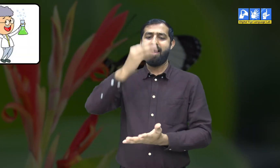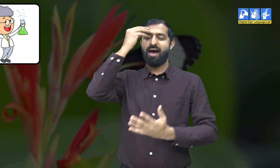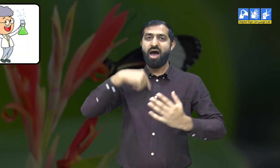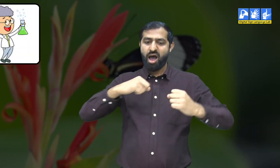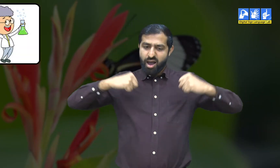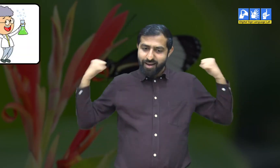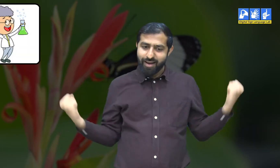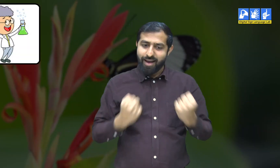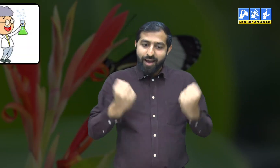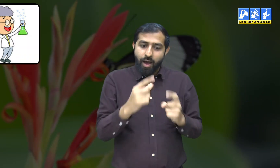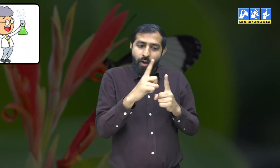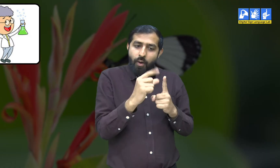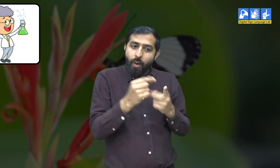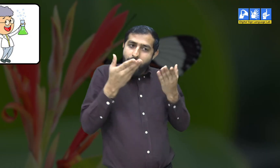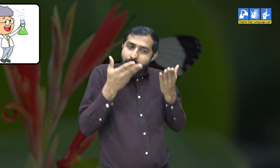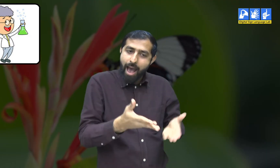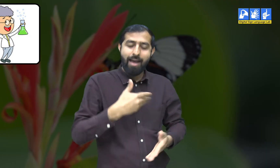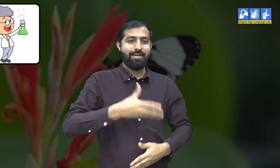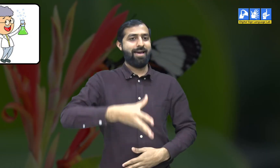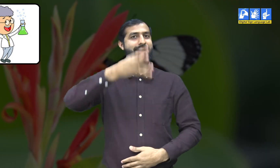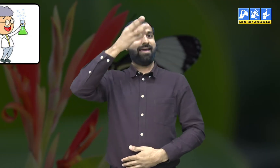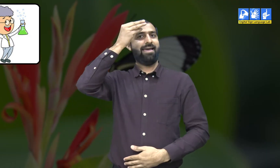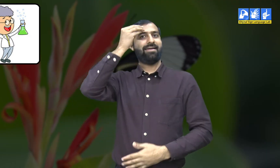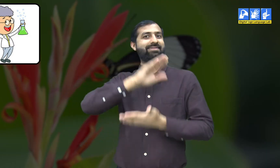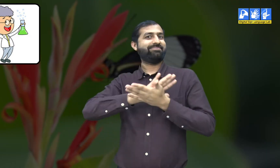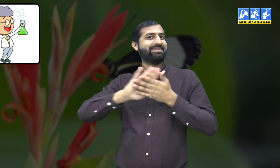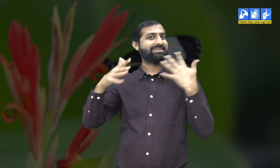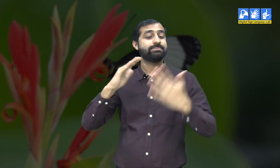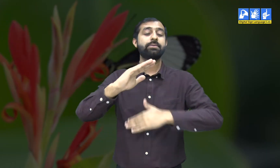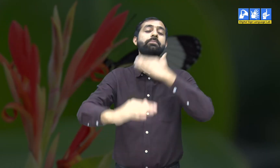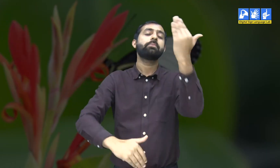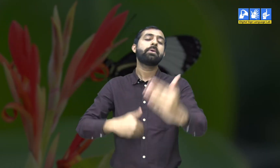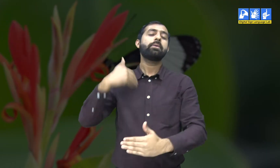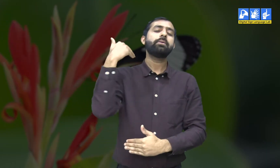He understood that it is the result of all his hard work.